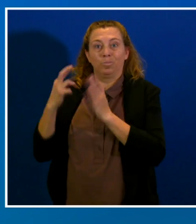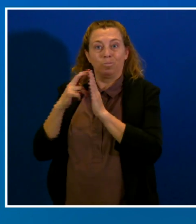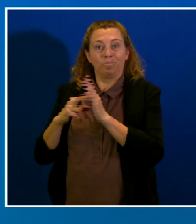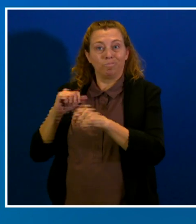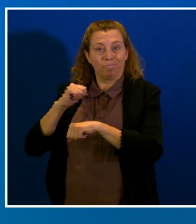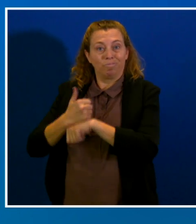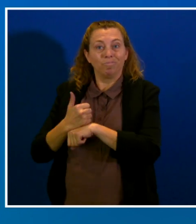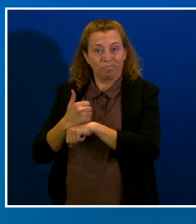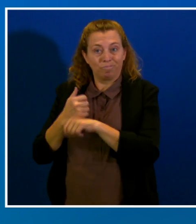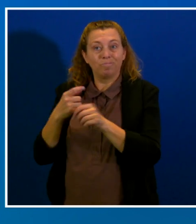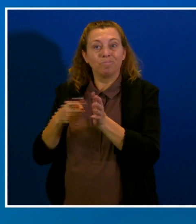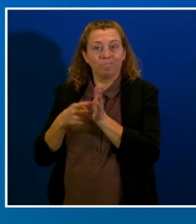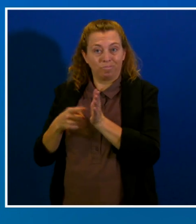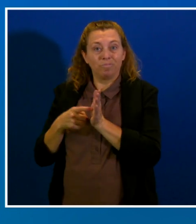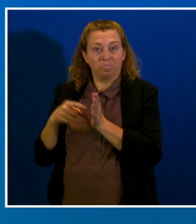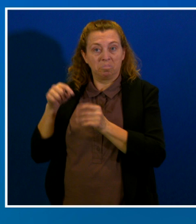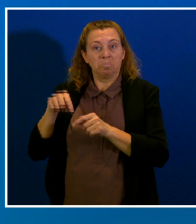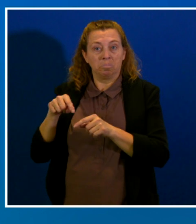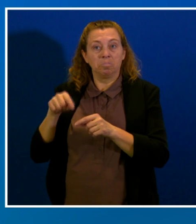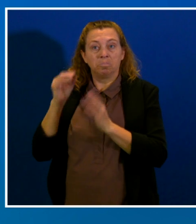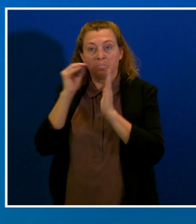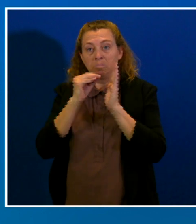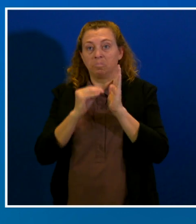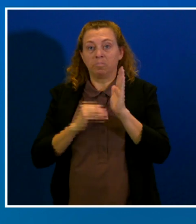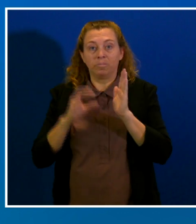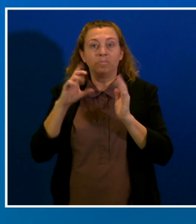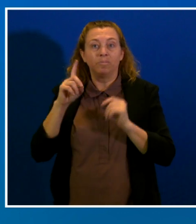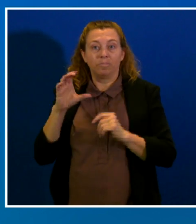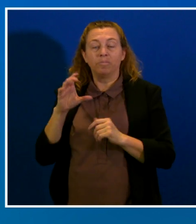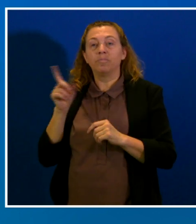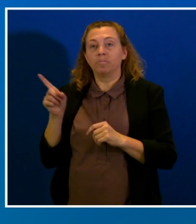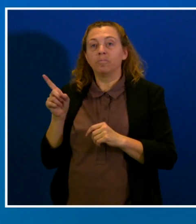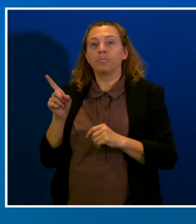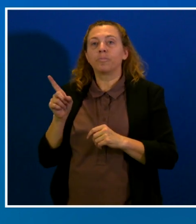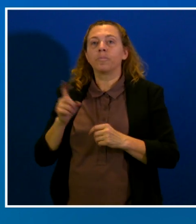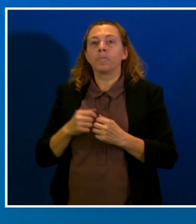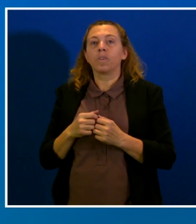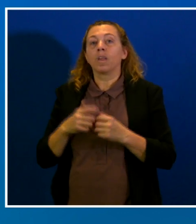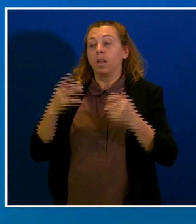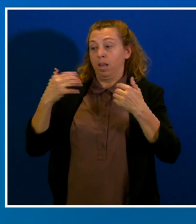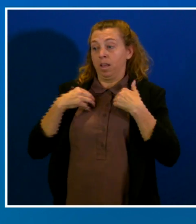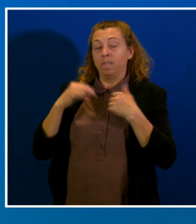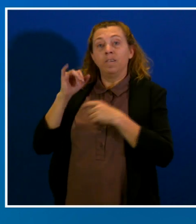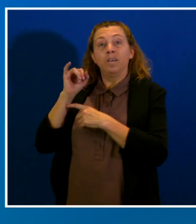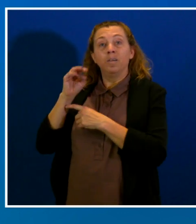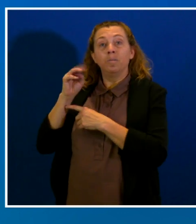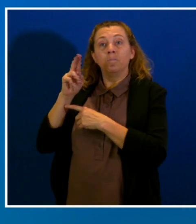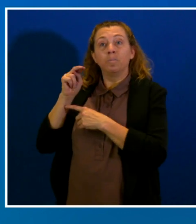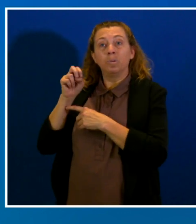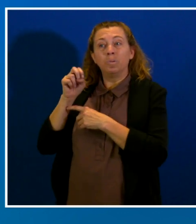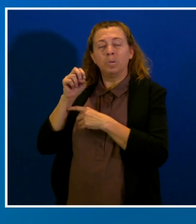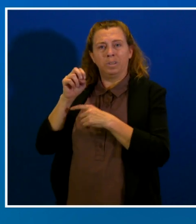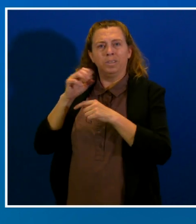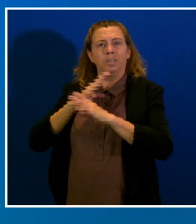still need to consult their health care provider about these recommendations and even if you're fully vaccinated.